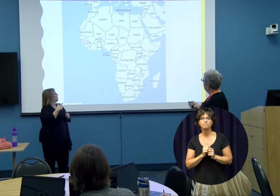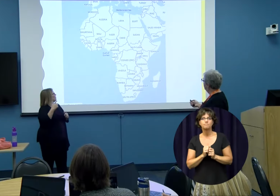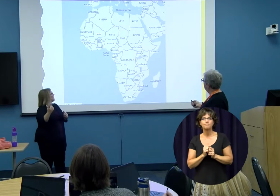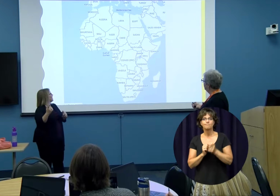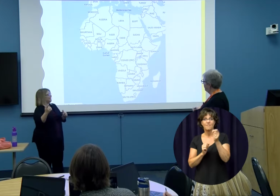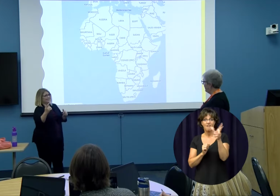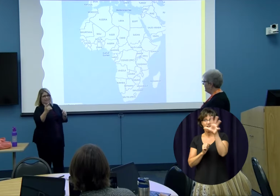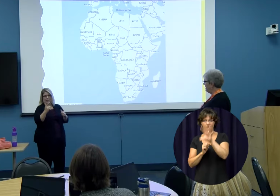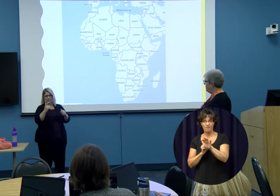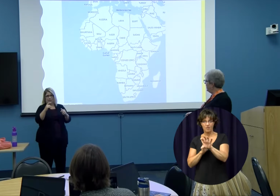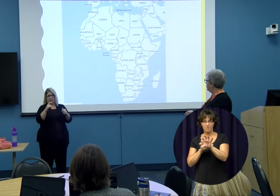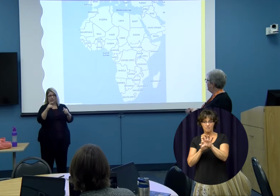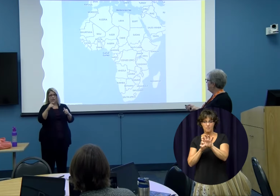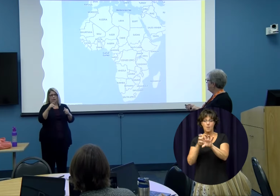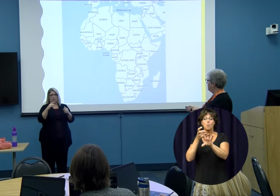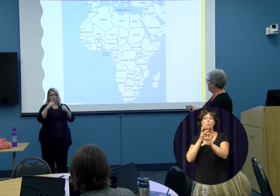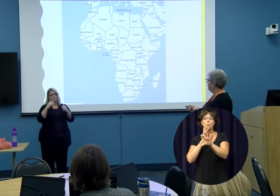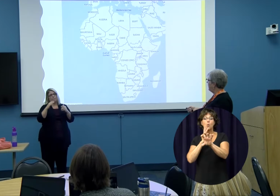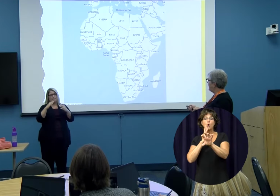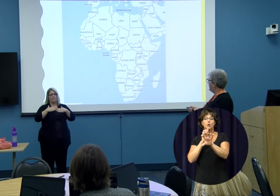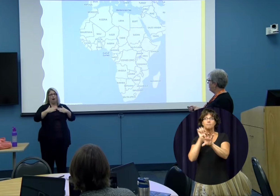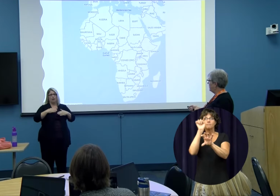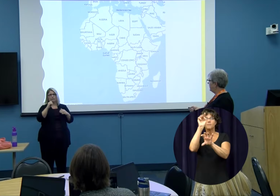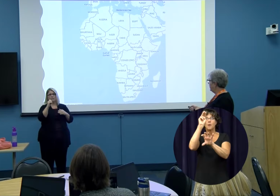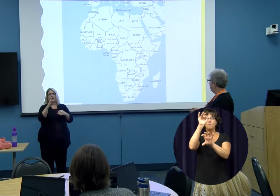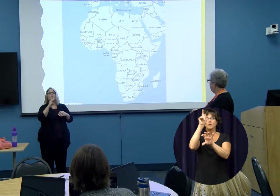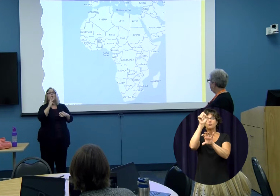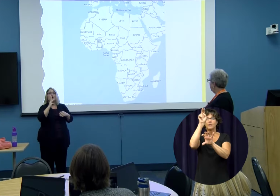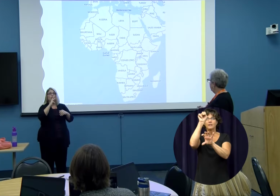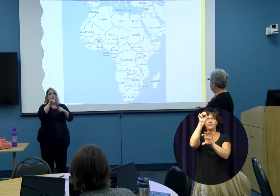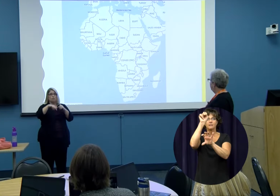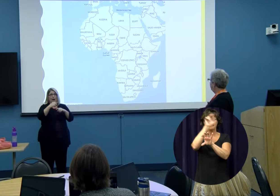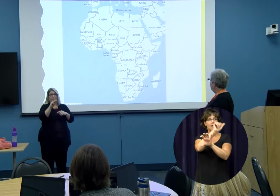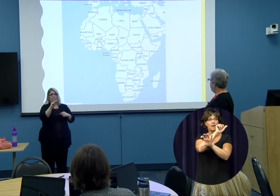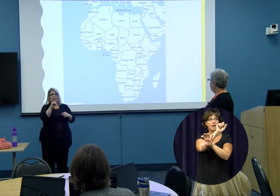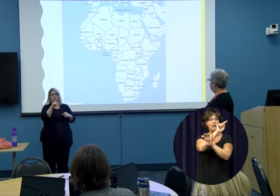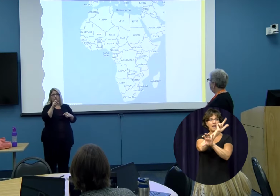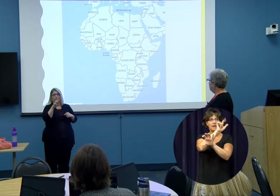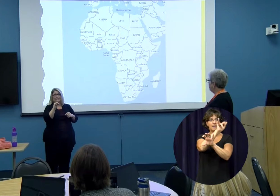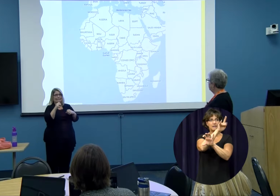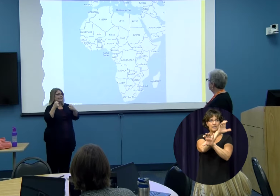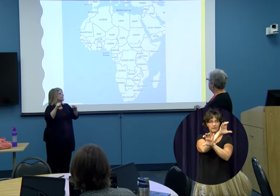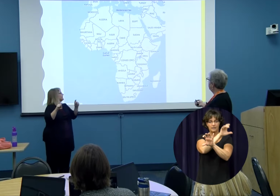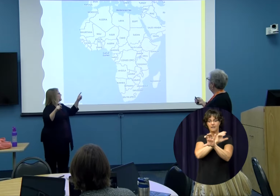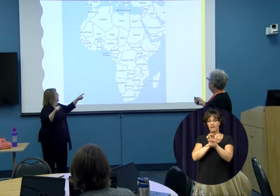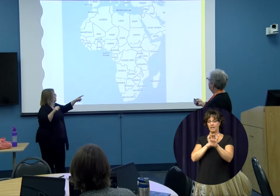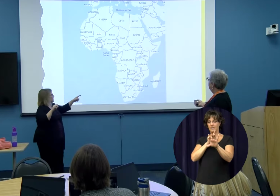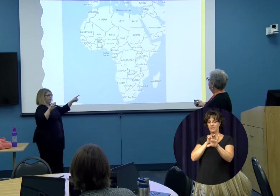Here it flows in through Egypt. So, huge source of fresh water. Pretty interesting, huh? Did you know that the Nile was over 4,000 miles long? That's a huge river, world's largest river. Another thing I want you to know is the bodies of waters surrounding the Mediterranean Sea,